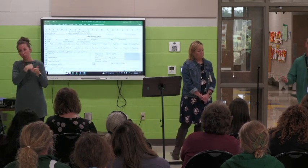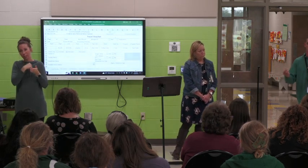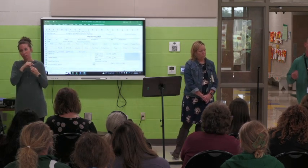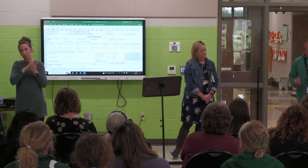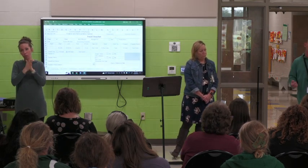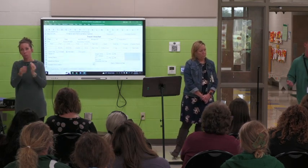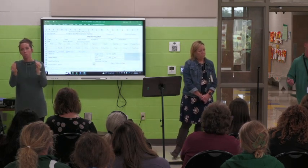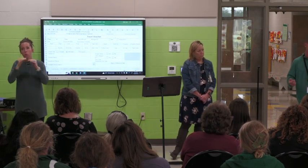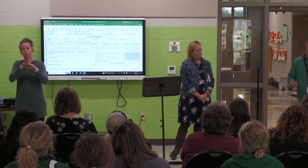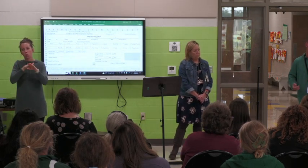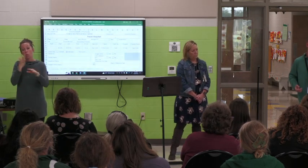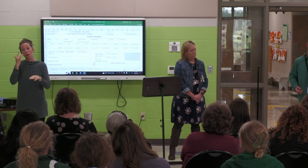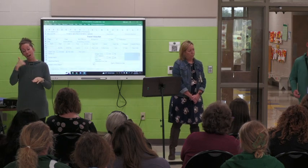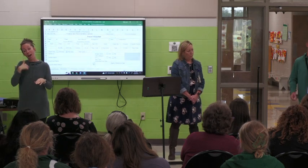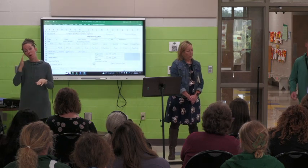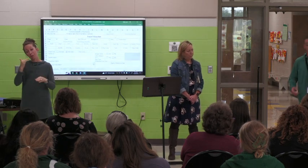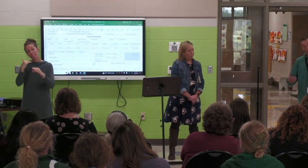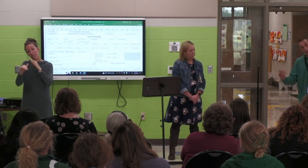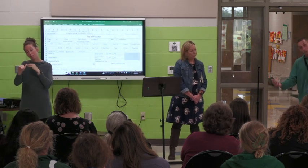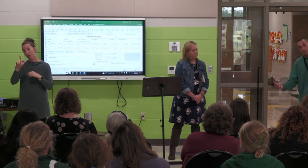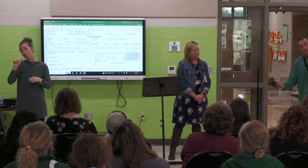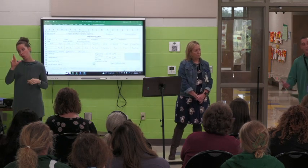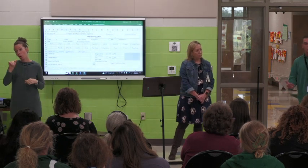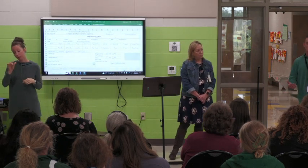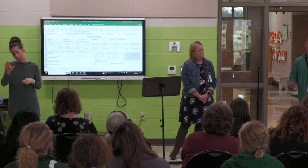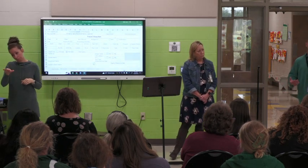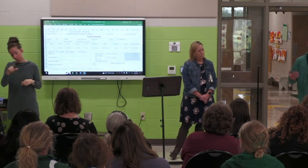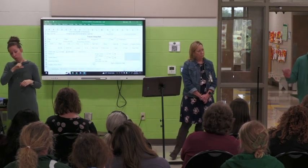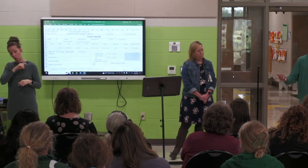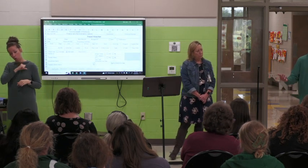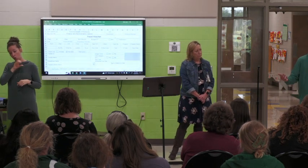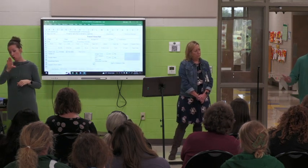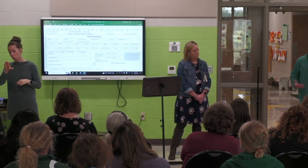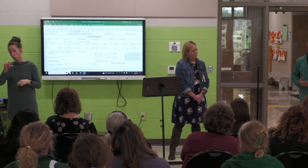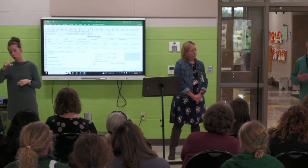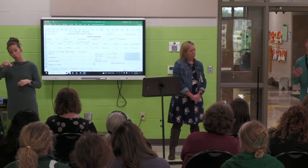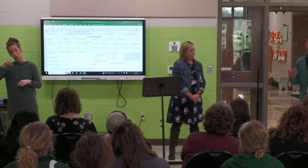what's going to happen is I'm going to email Laura and say Laura your quote did not match